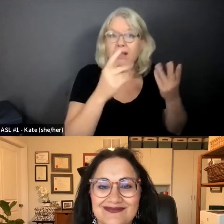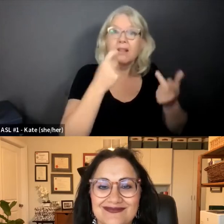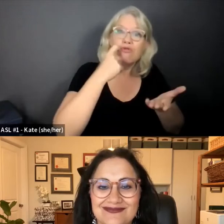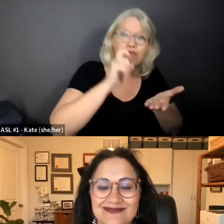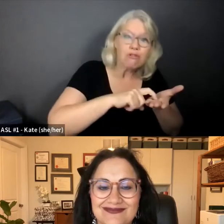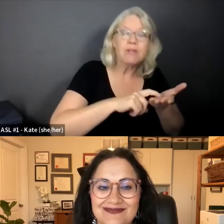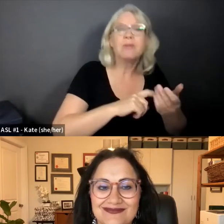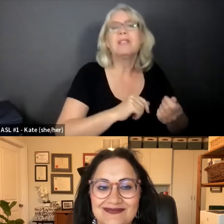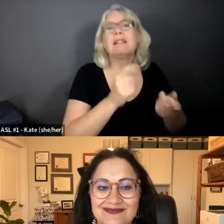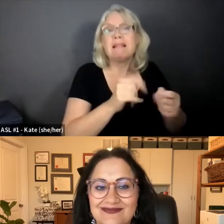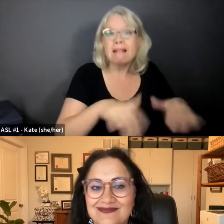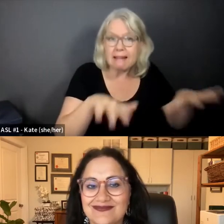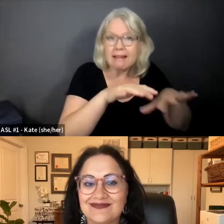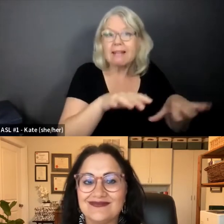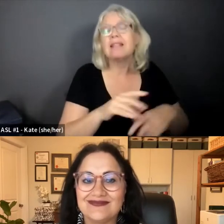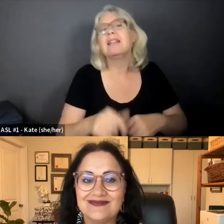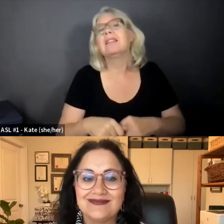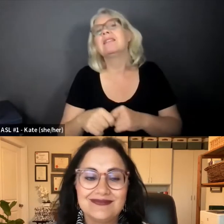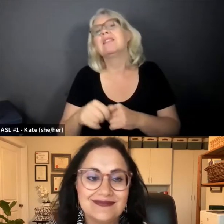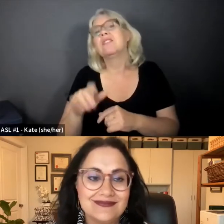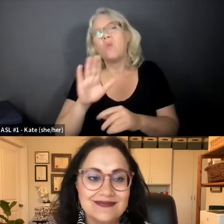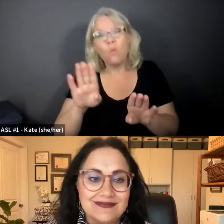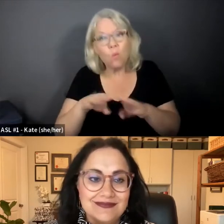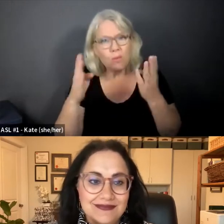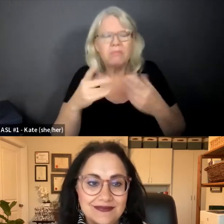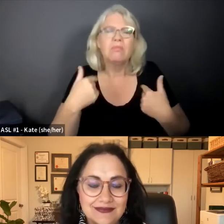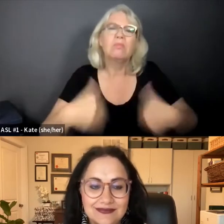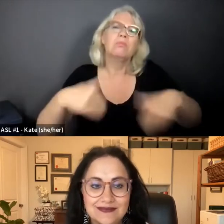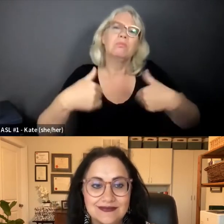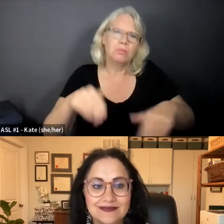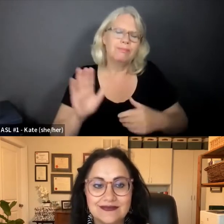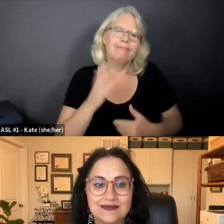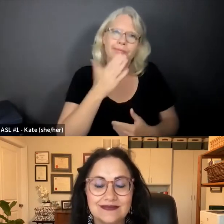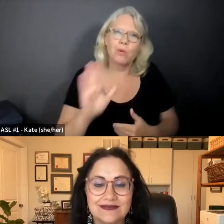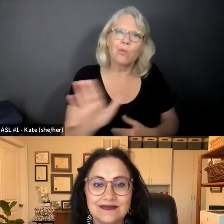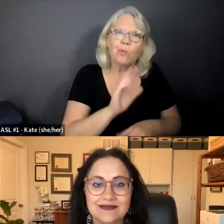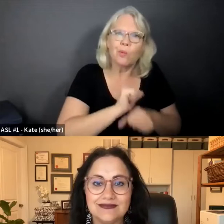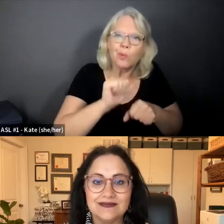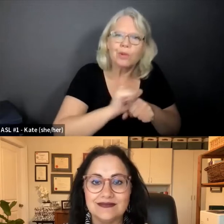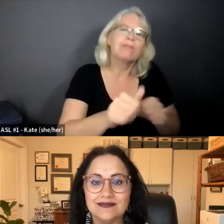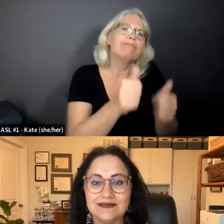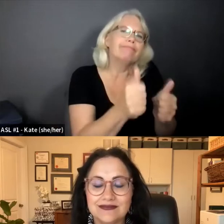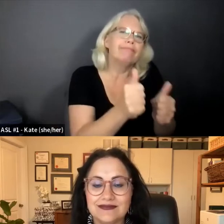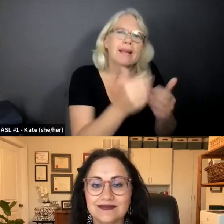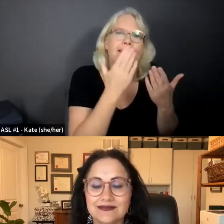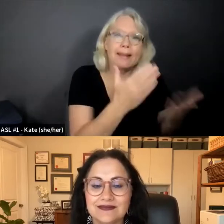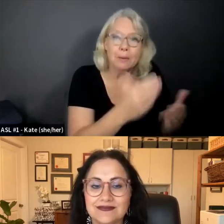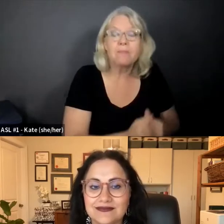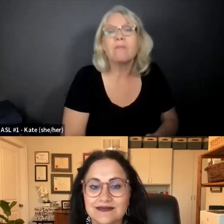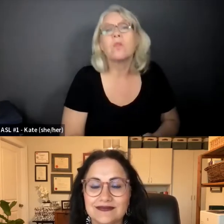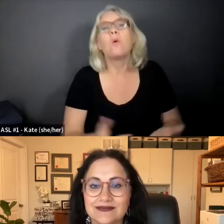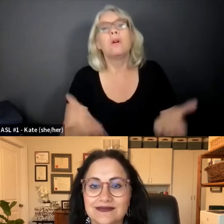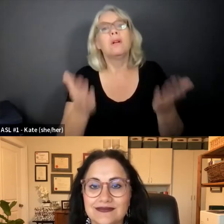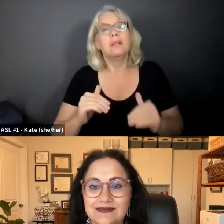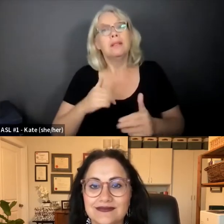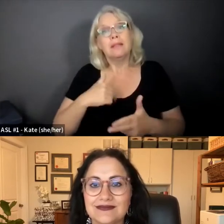AND FOR ALL THE WORK YOU DO WITH RESPECTING RIGHTS. SO AS DOUGLAS MENTIONED, MY NAME IS ROBERT LATTANZIO.